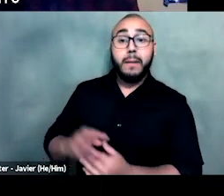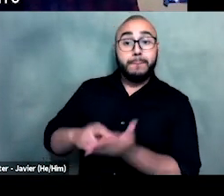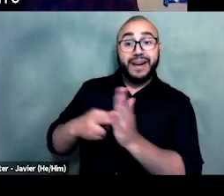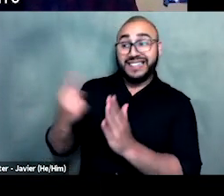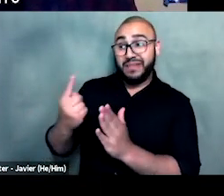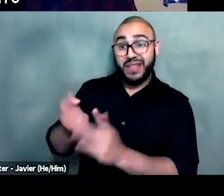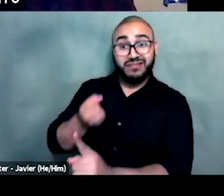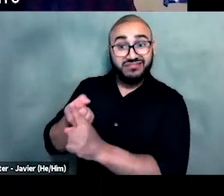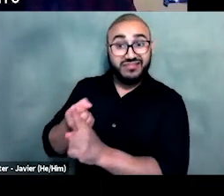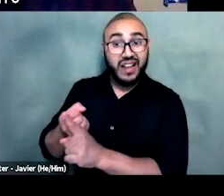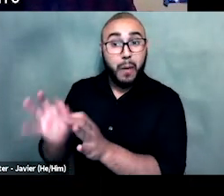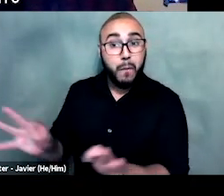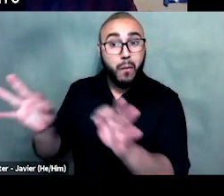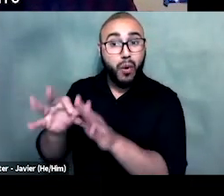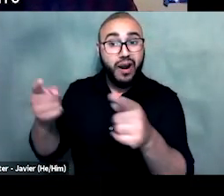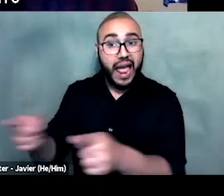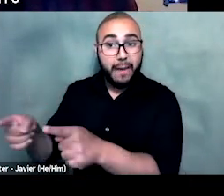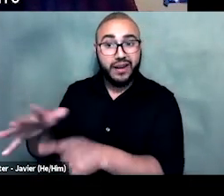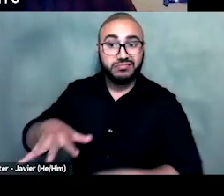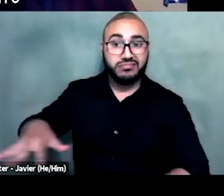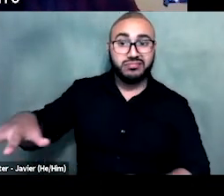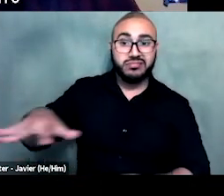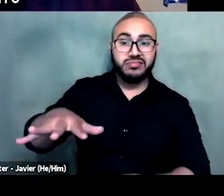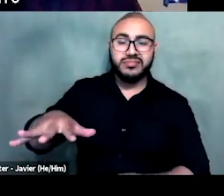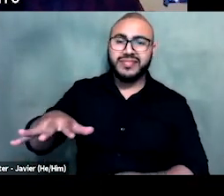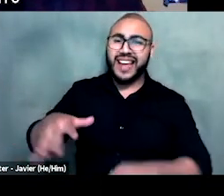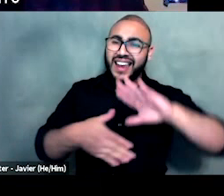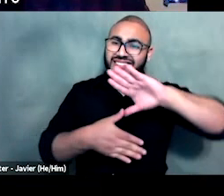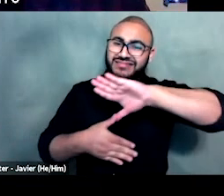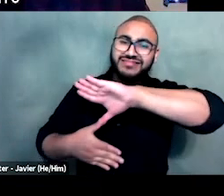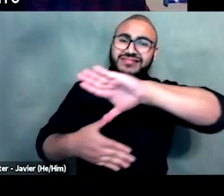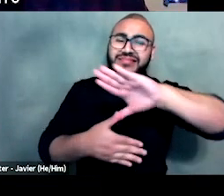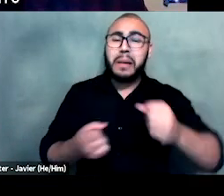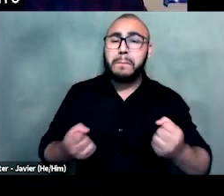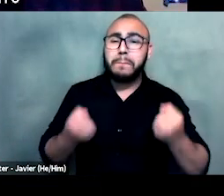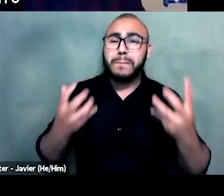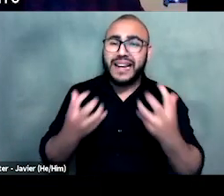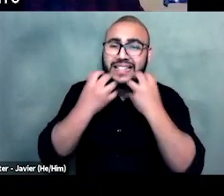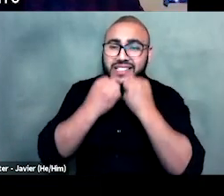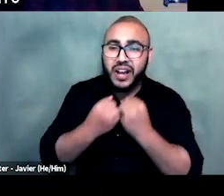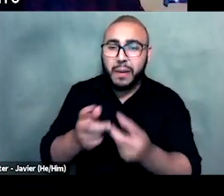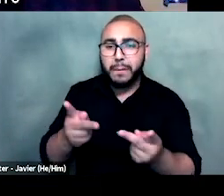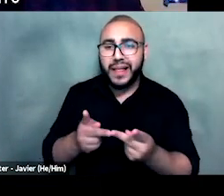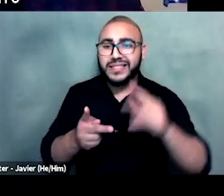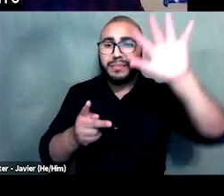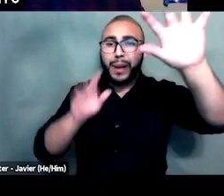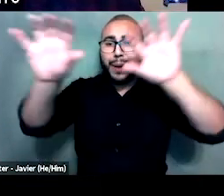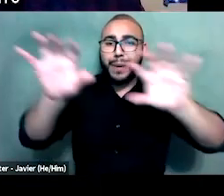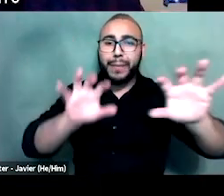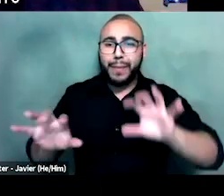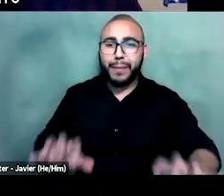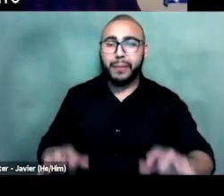happened. And there are sacred places all over the Americas. These places have maybe